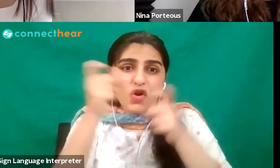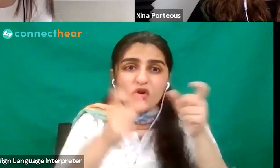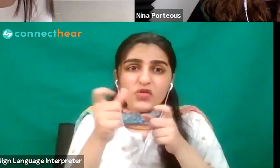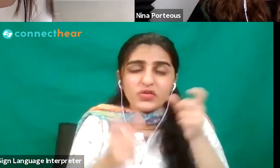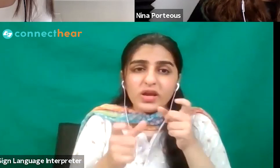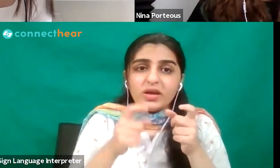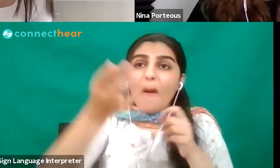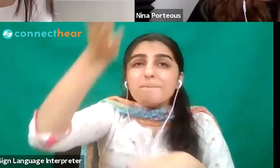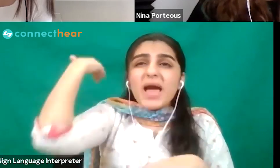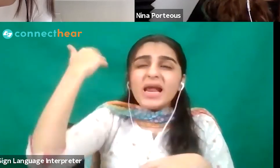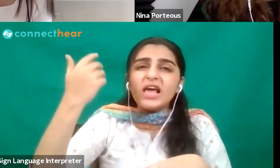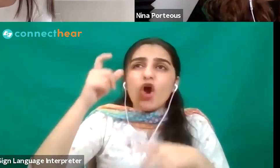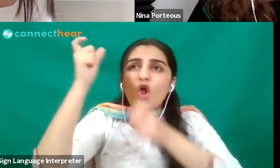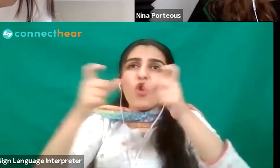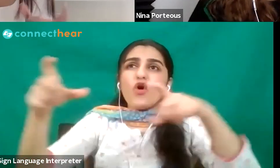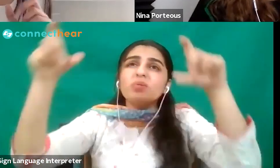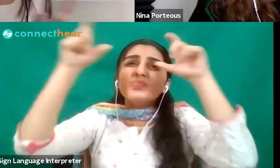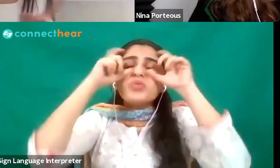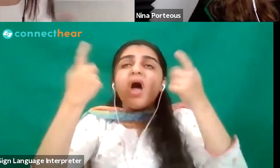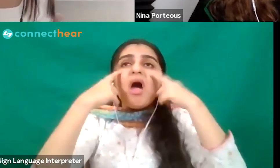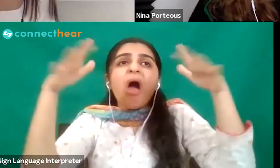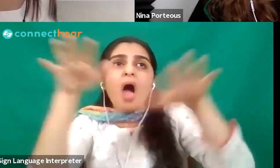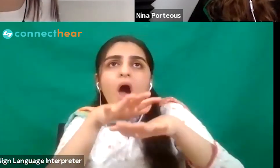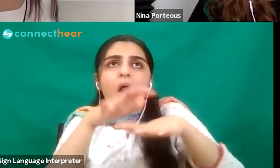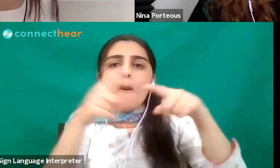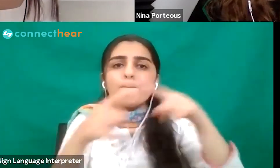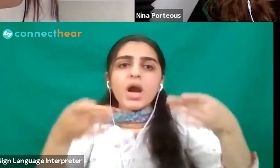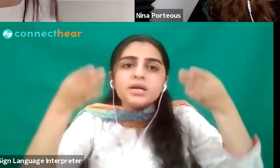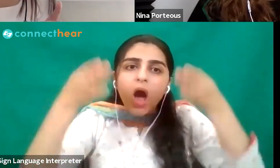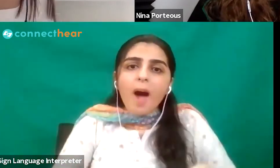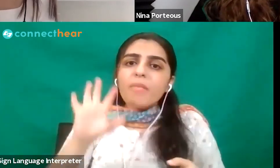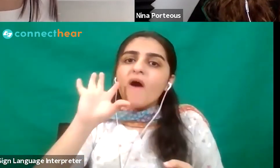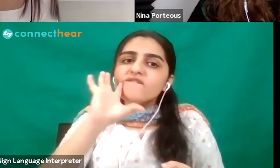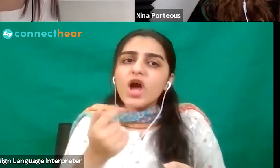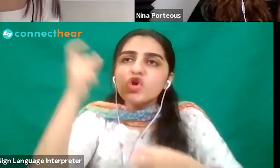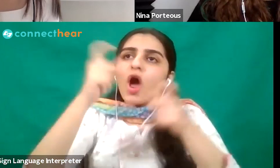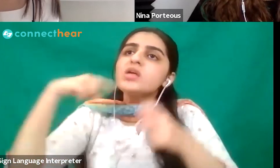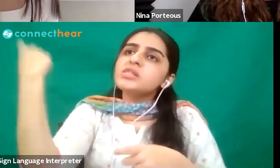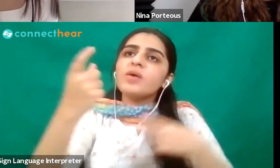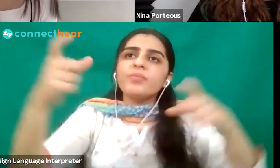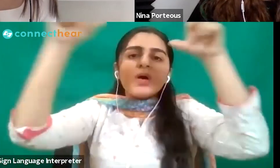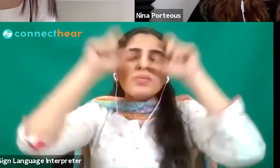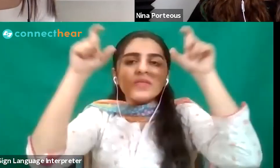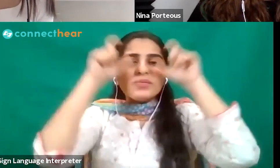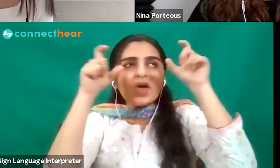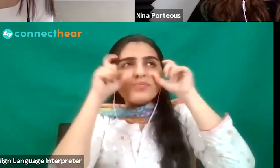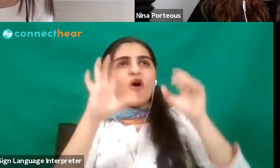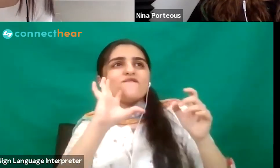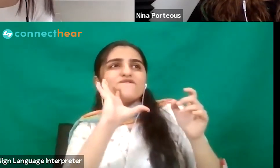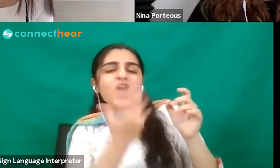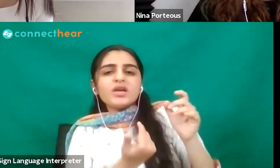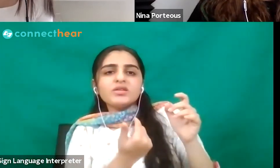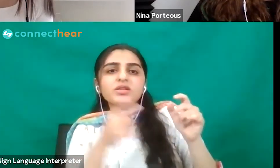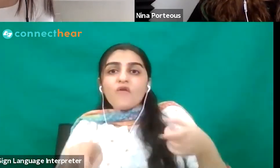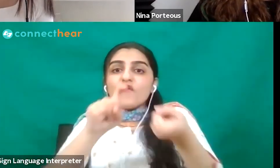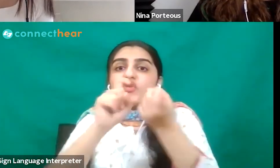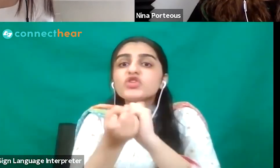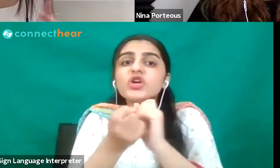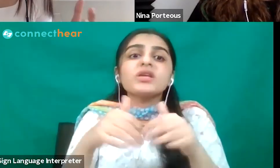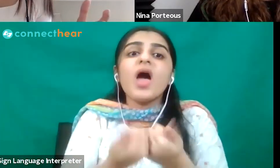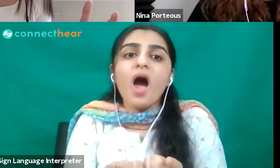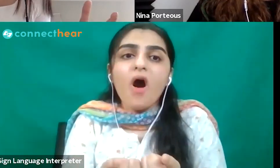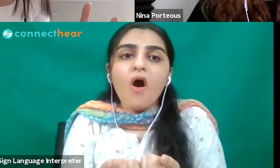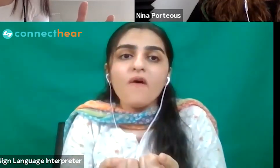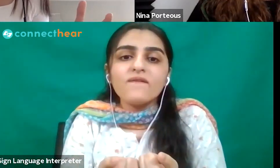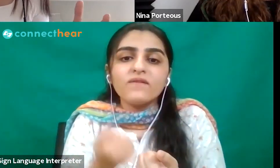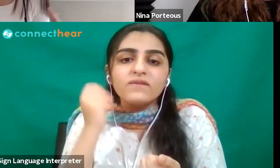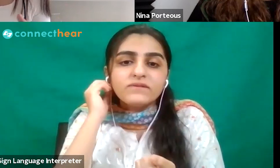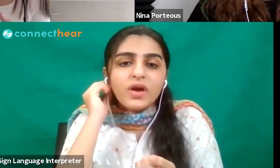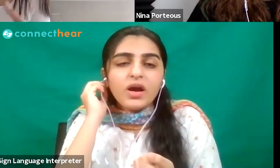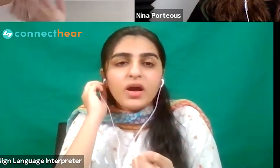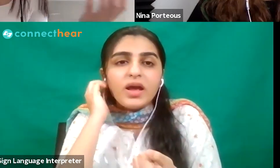So yes it was quite nice to come up here was like go to an event and just like here with this noise and actually feel comfortable.